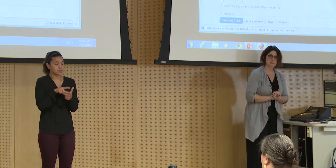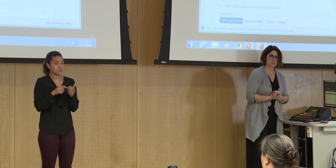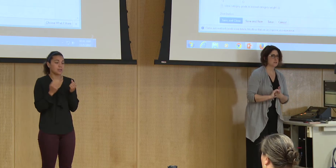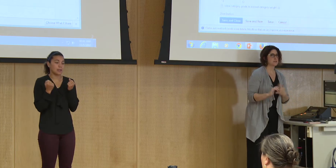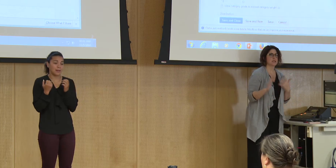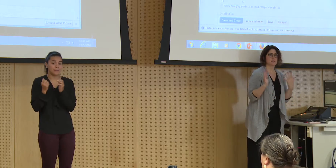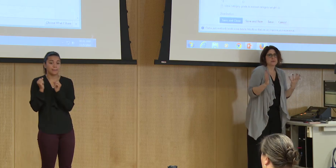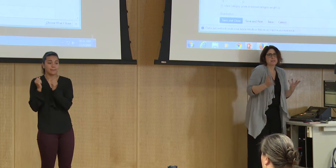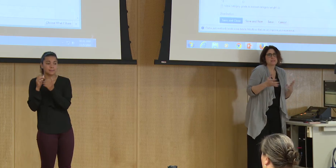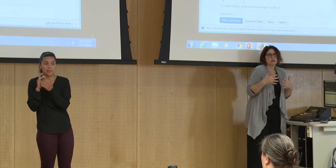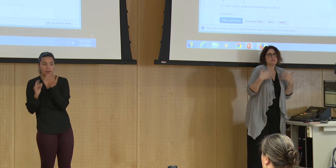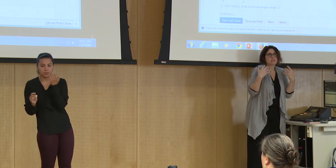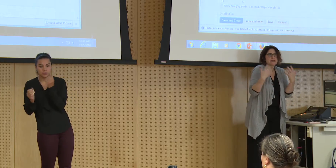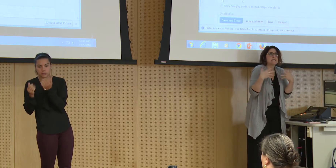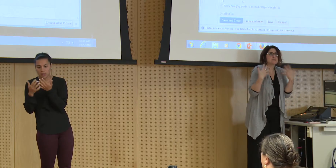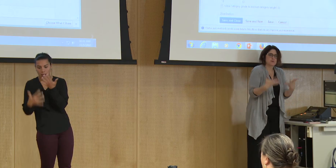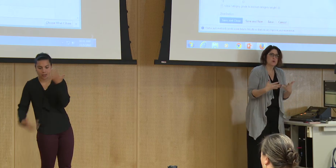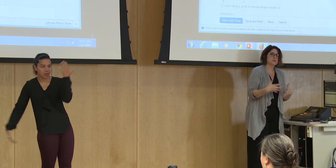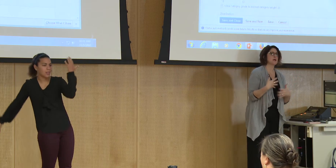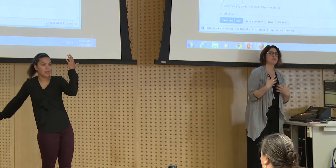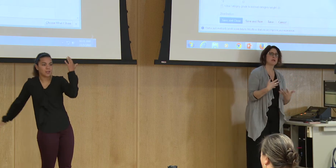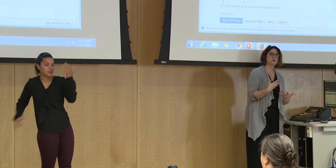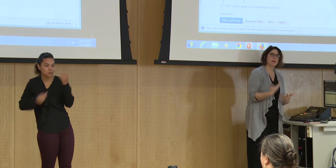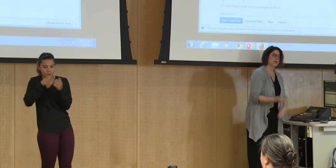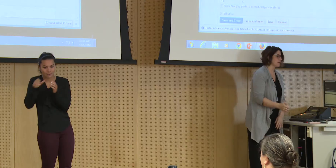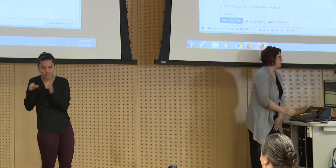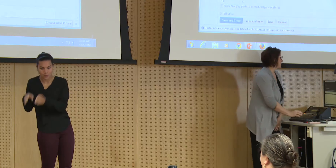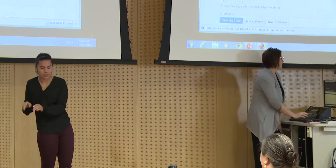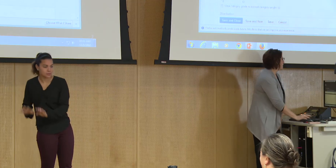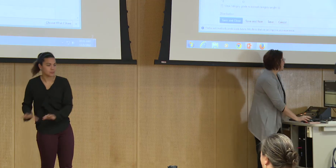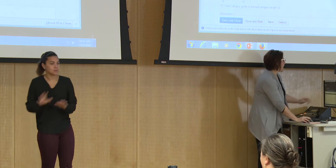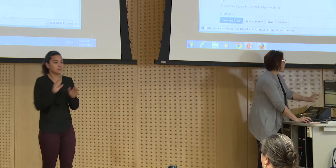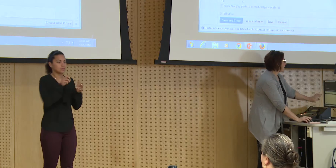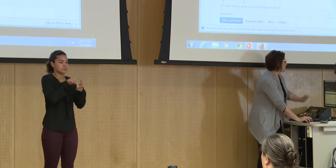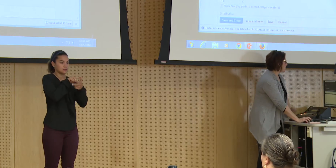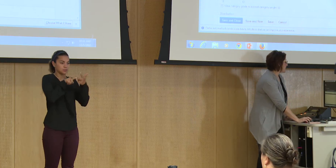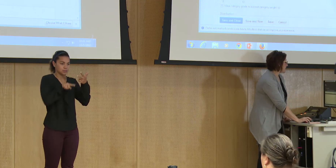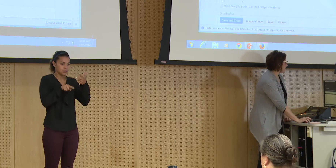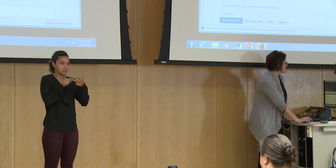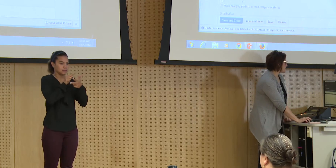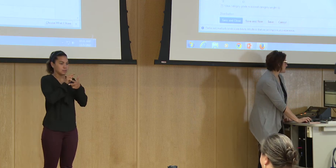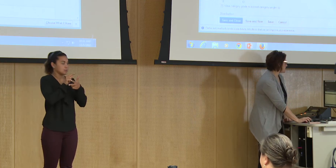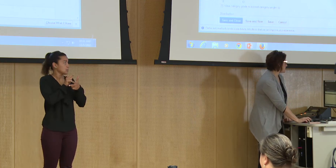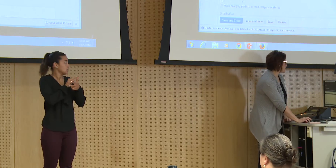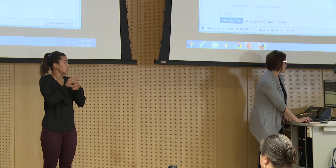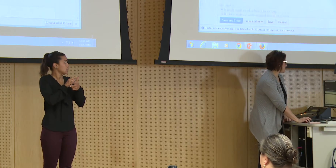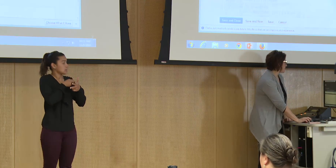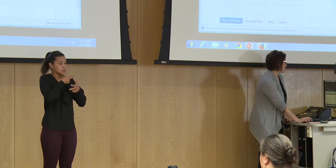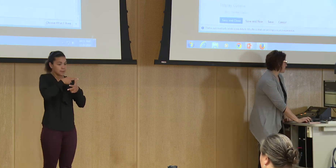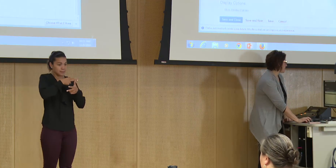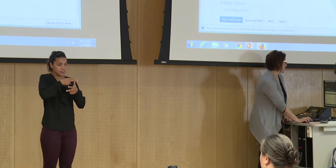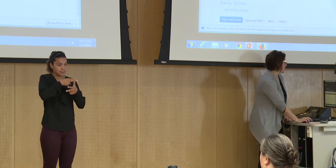that you really don't need to focus on right away, I want to put the name in.